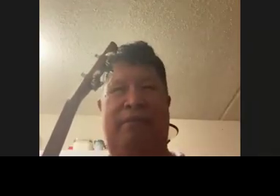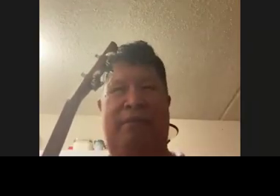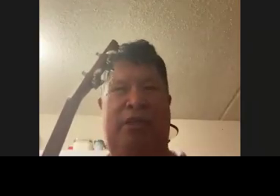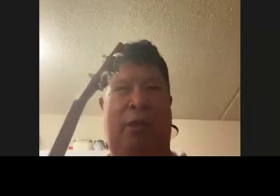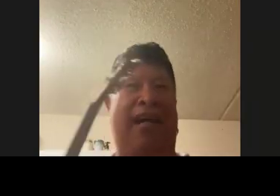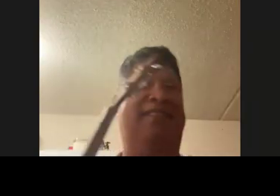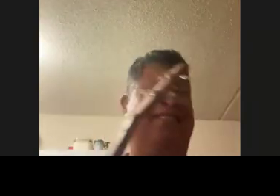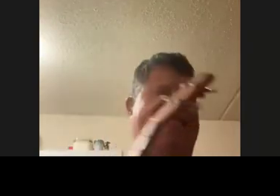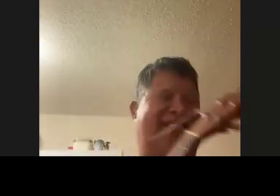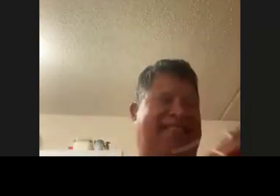iPhone: so on.